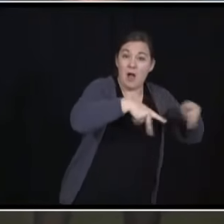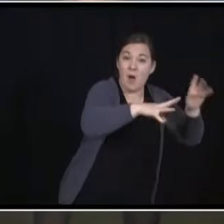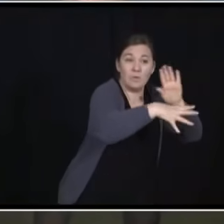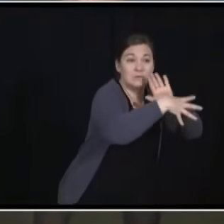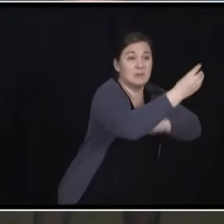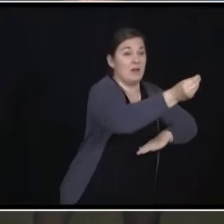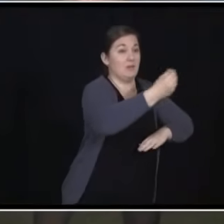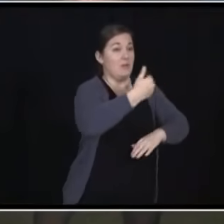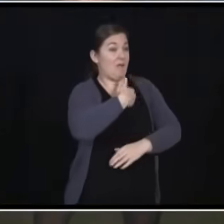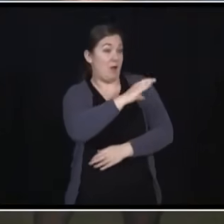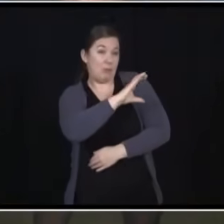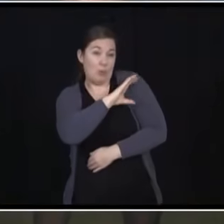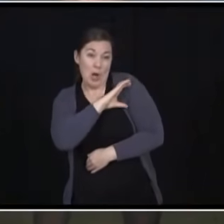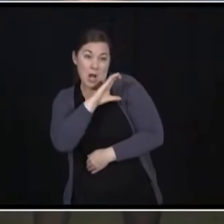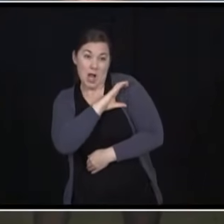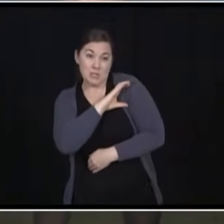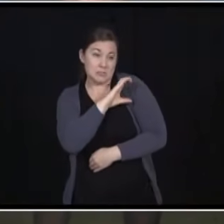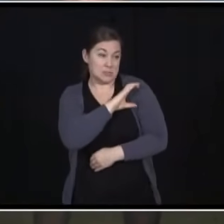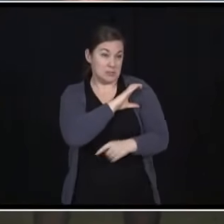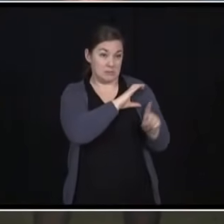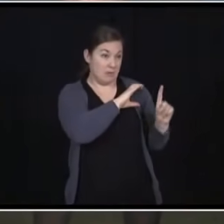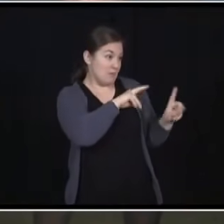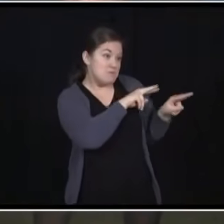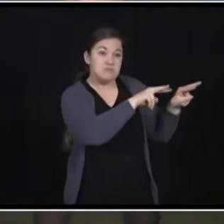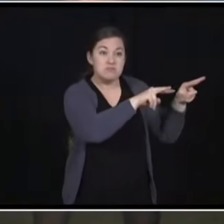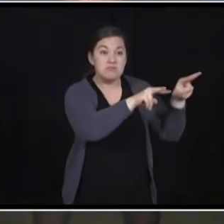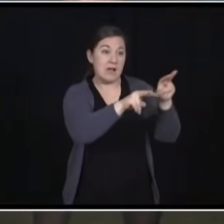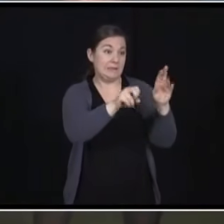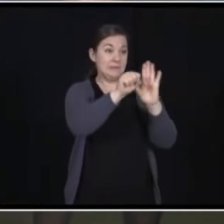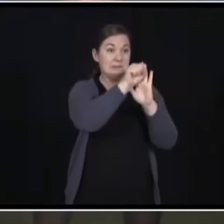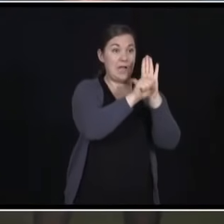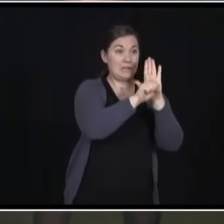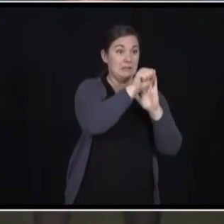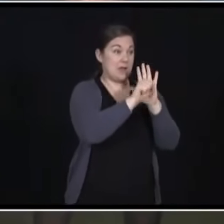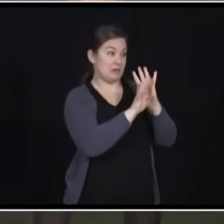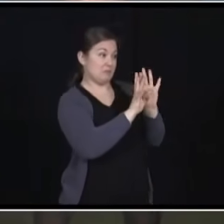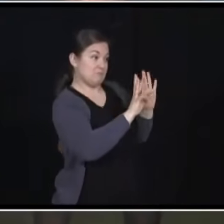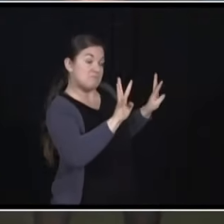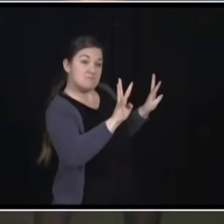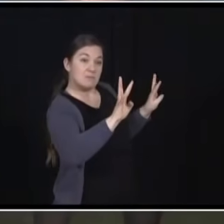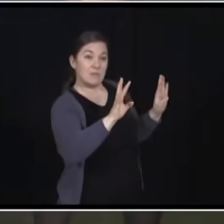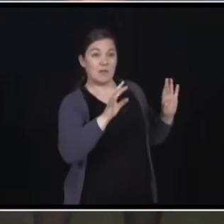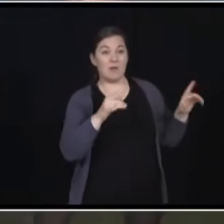are being done in some countries and we have not gone there. Like curfews, like having police between